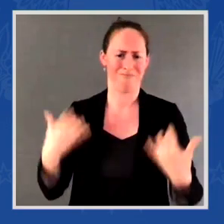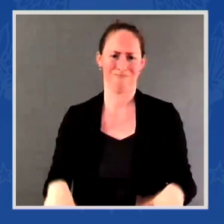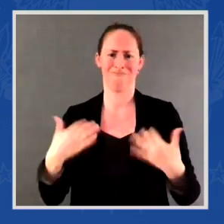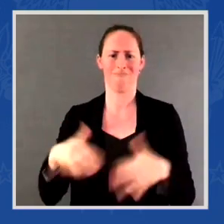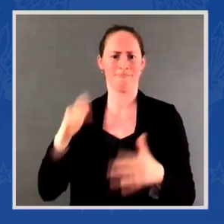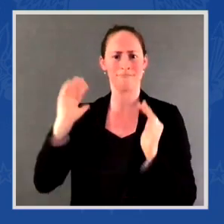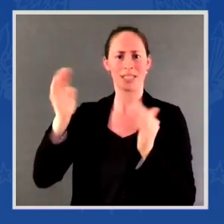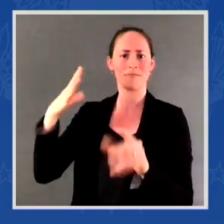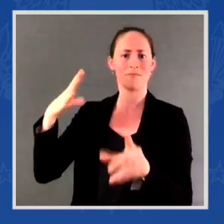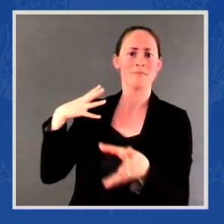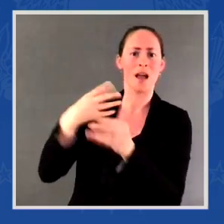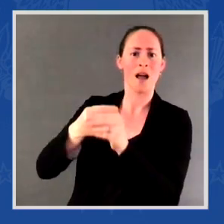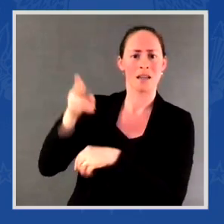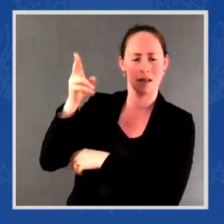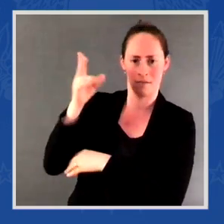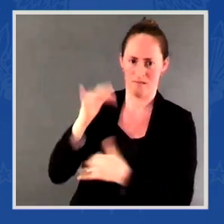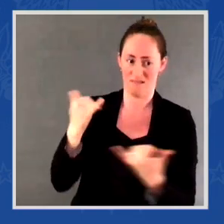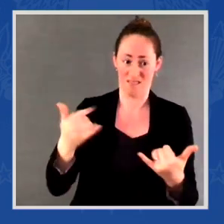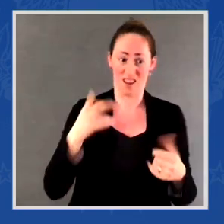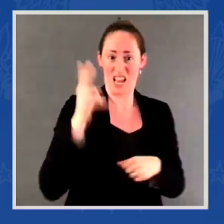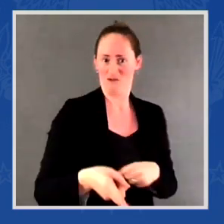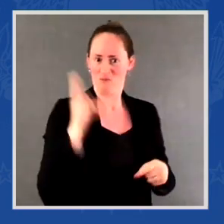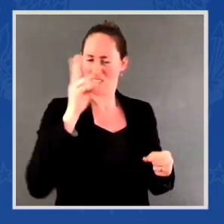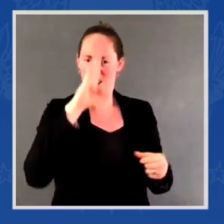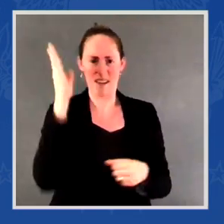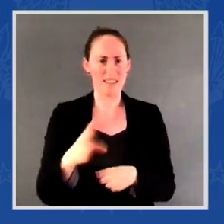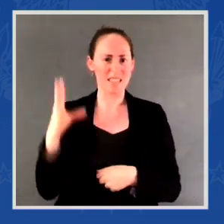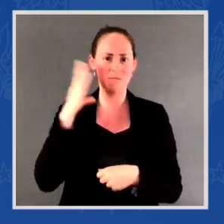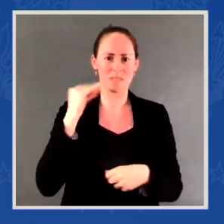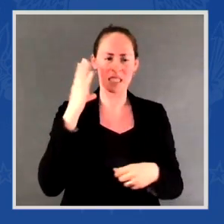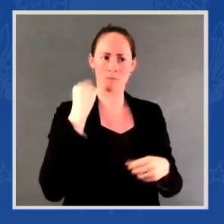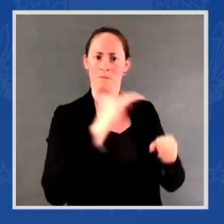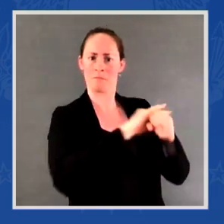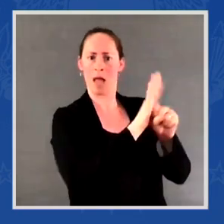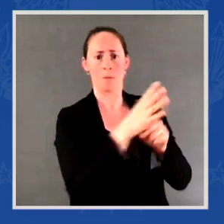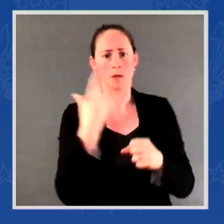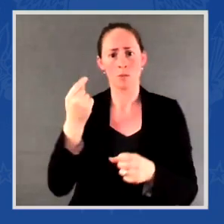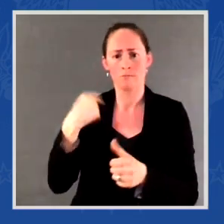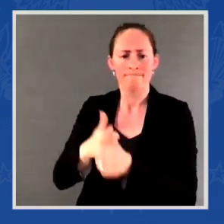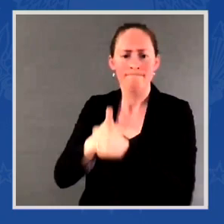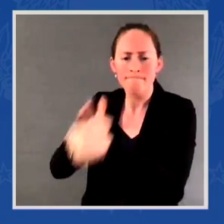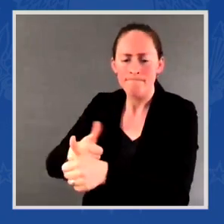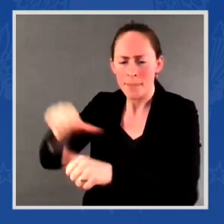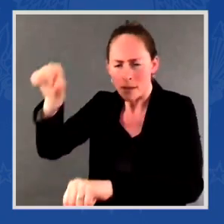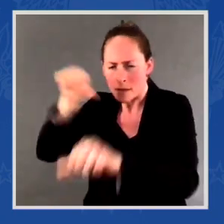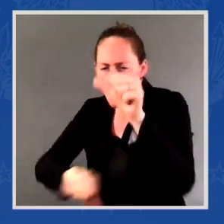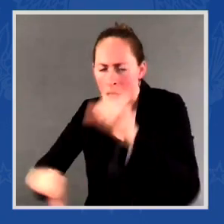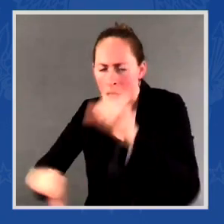We used science and data to make the hard decisions. And with our largest states,